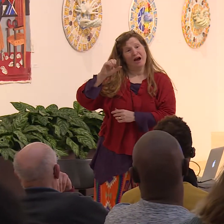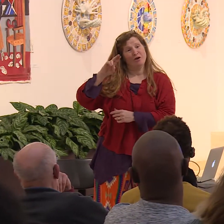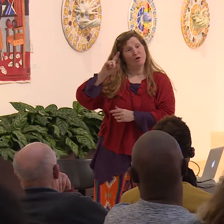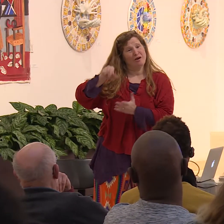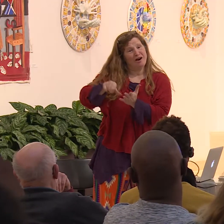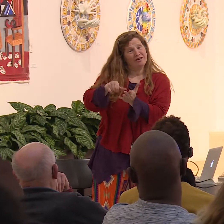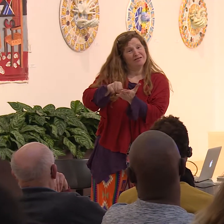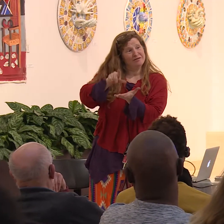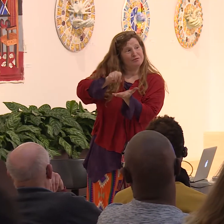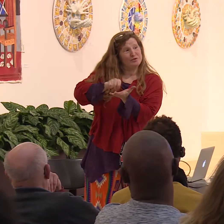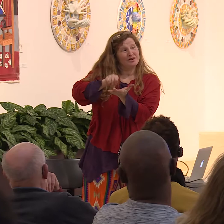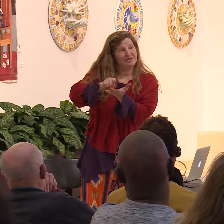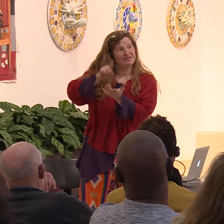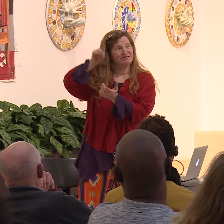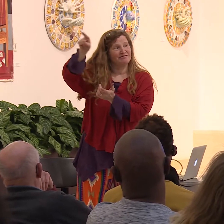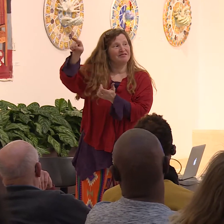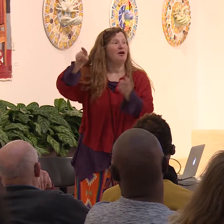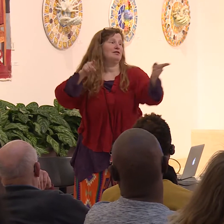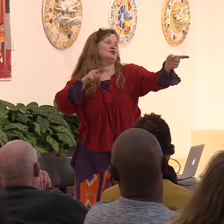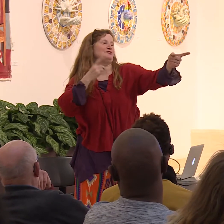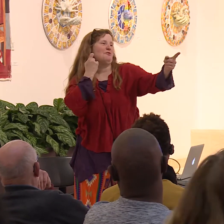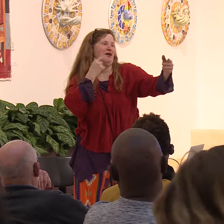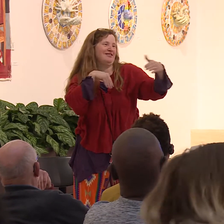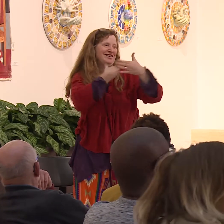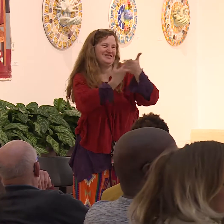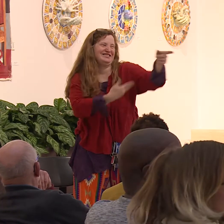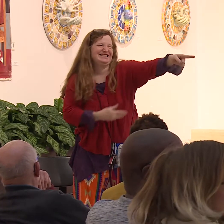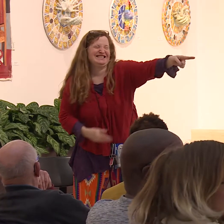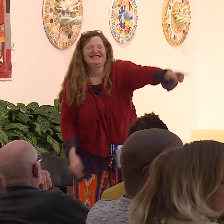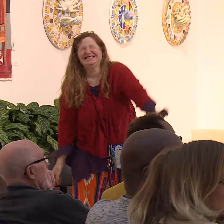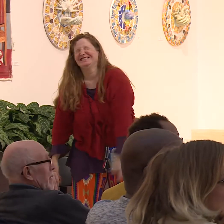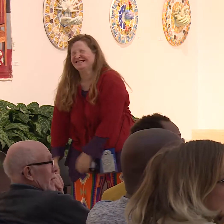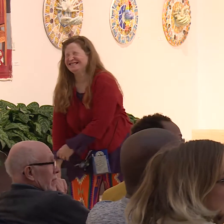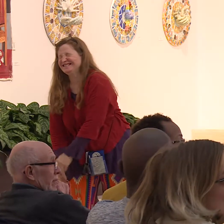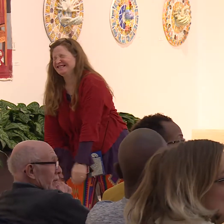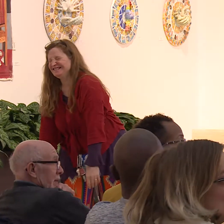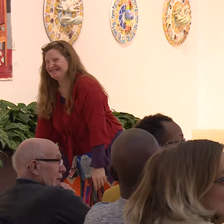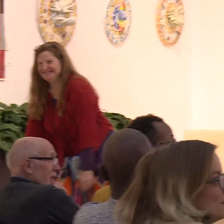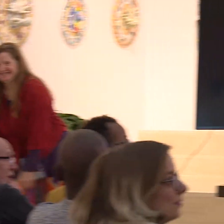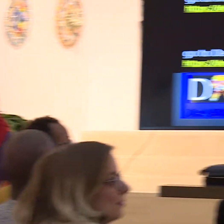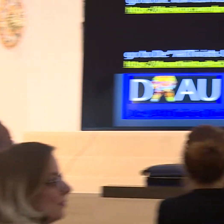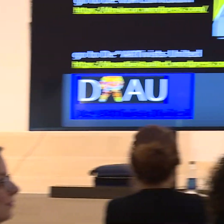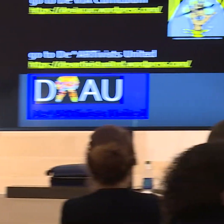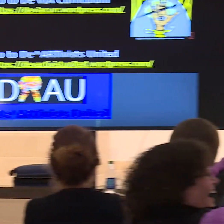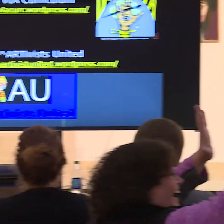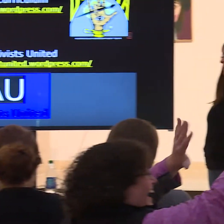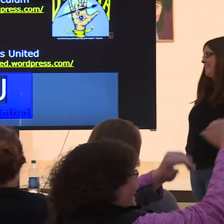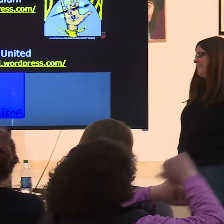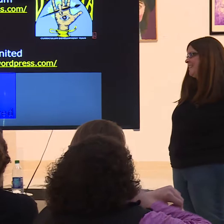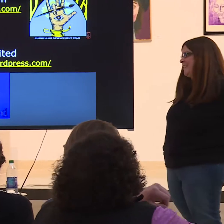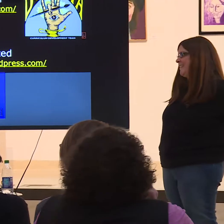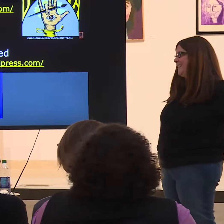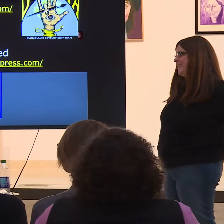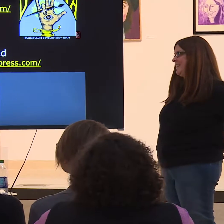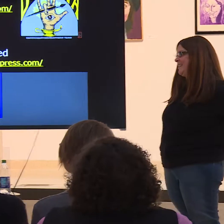He is actually teaching a linocut class. Oh, he just arrived. Ha! Ha ha! What timing. Ha!